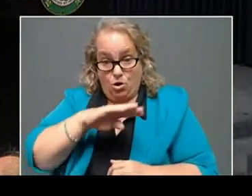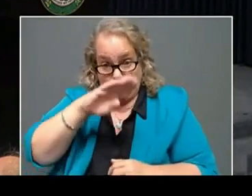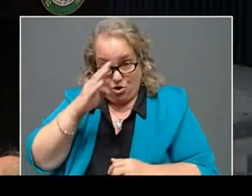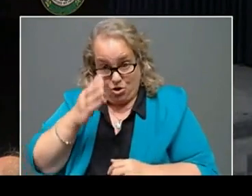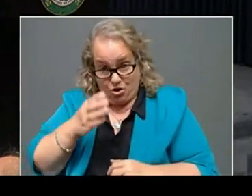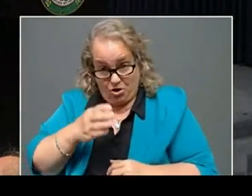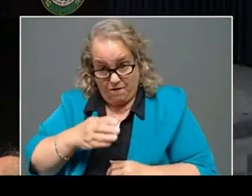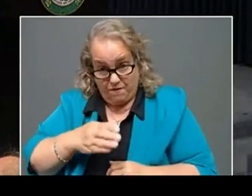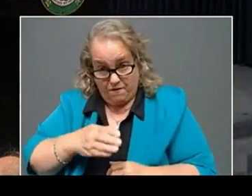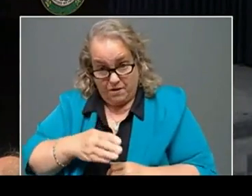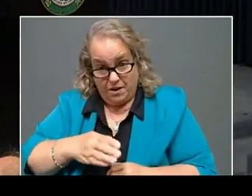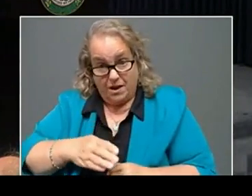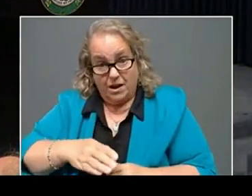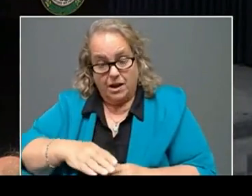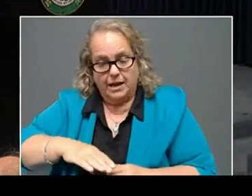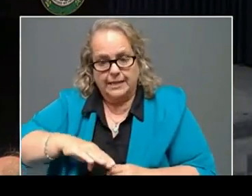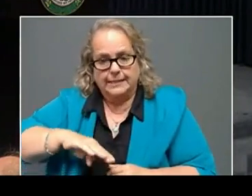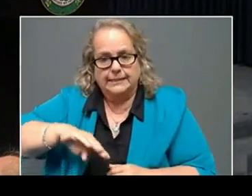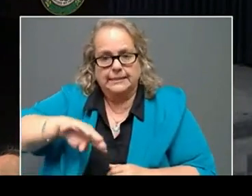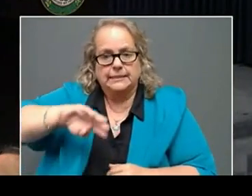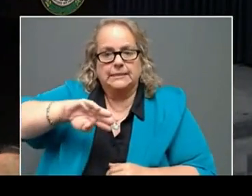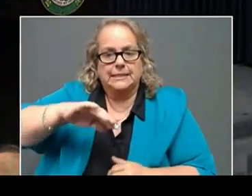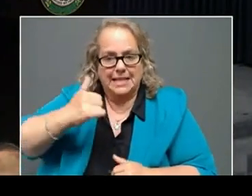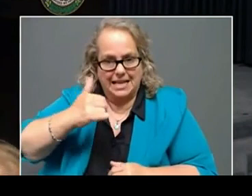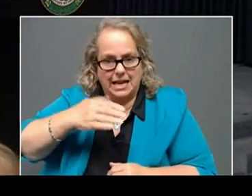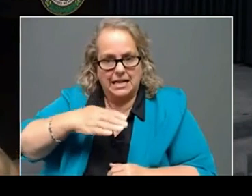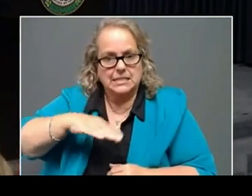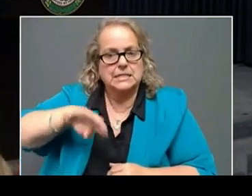the cases are so much lower than they've been right now, if you again go